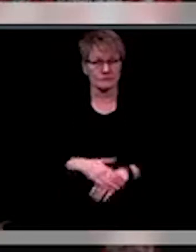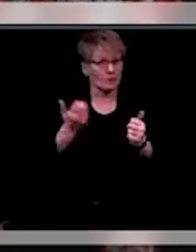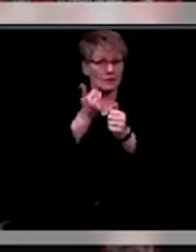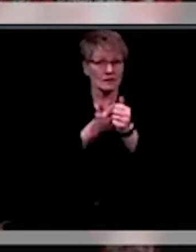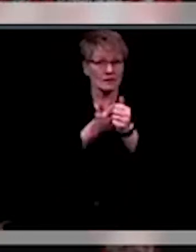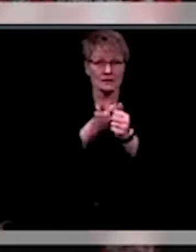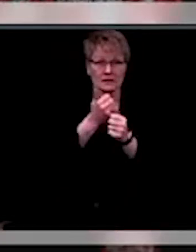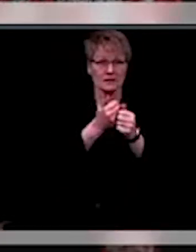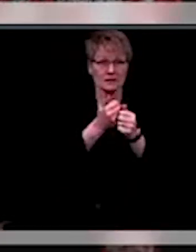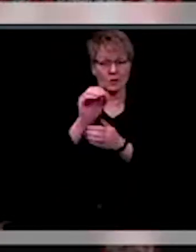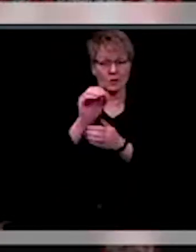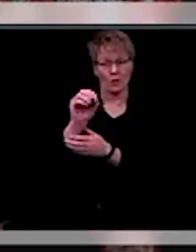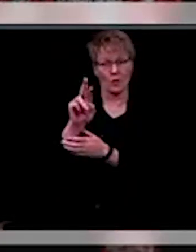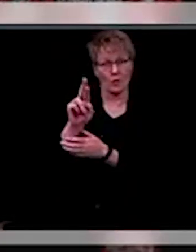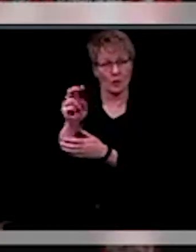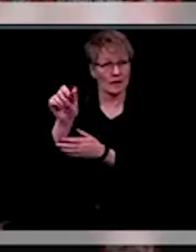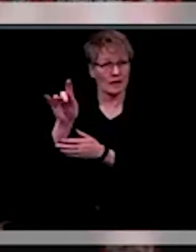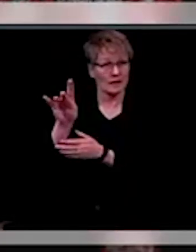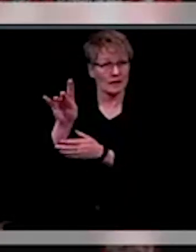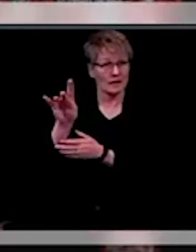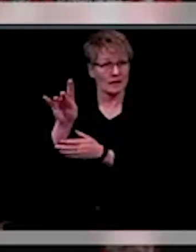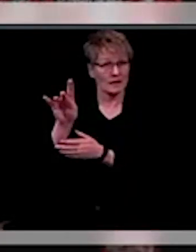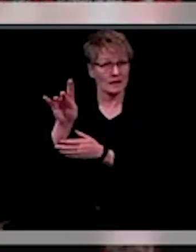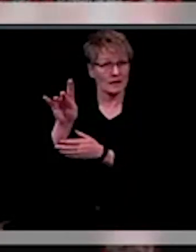and in our personal behavior, so that we can reduce the number of cases.